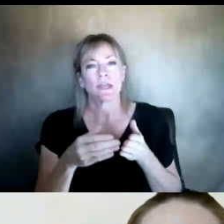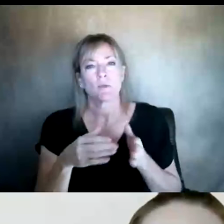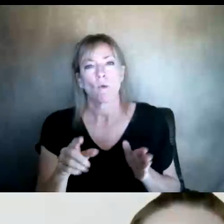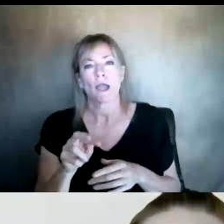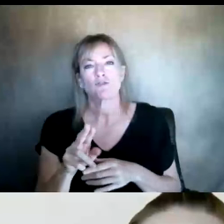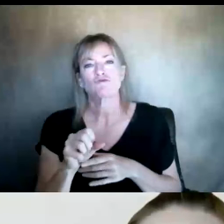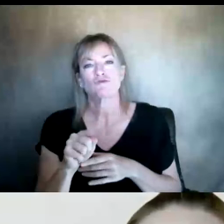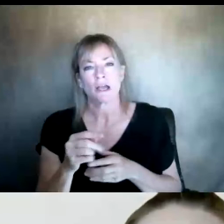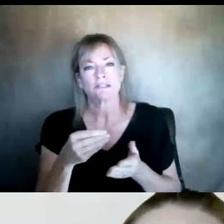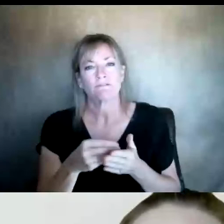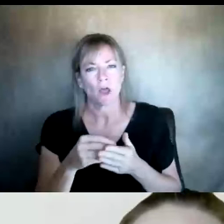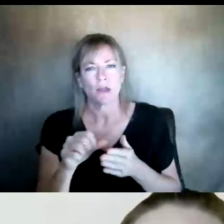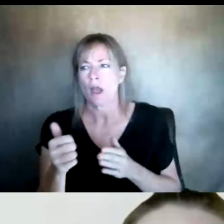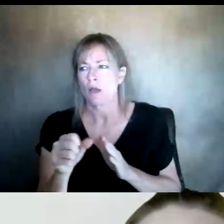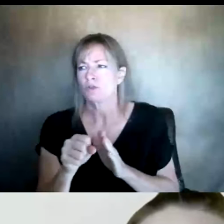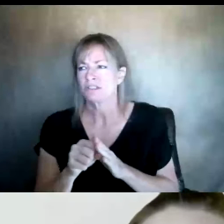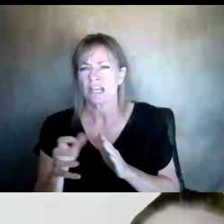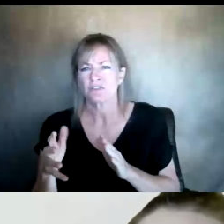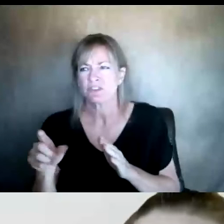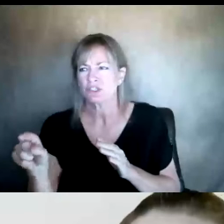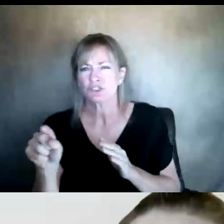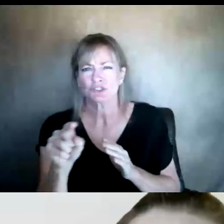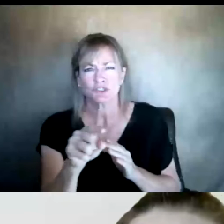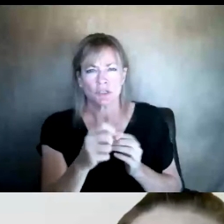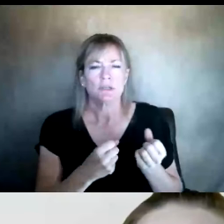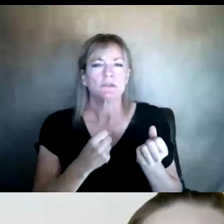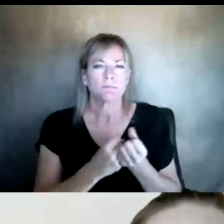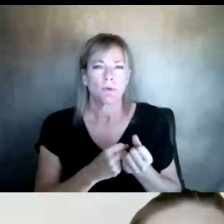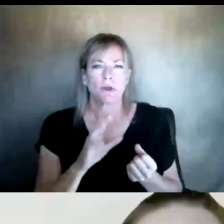HAVE SEEN OTHER STATES DO SUPPORTED BY A 988 FEE. THE EXACT